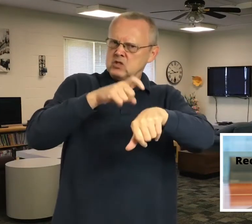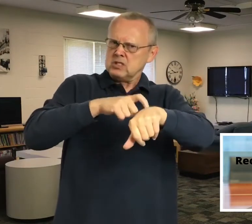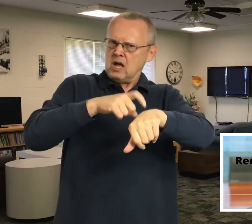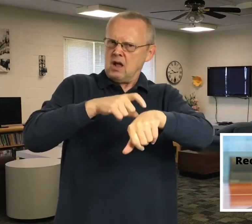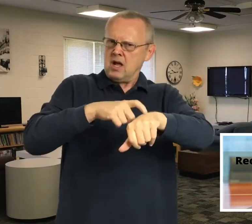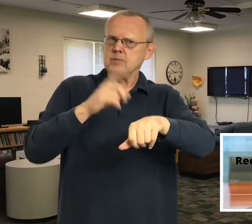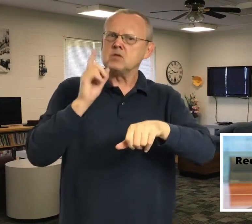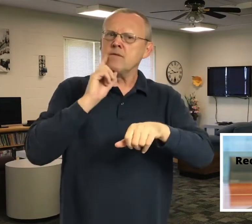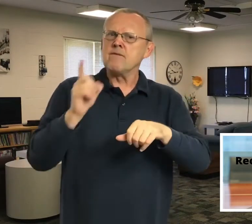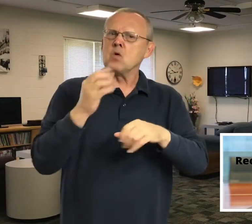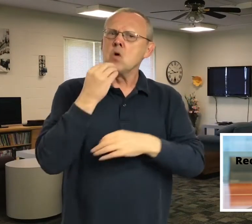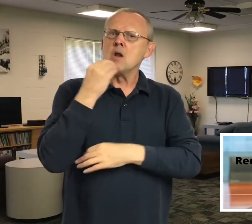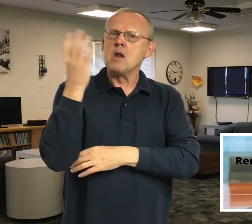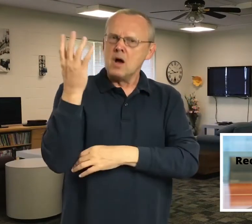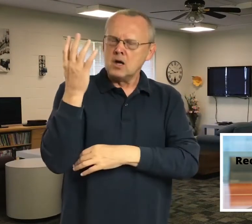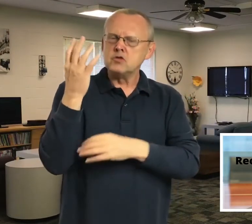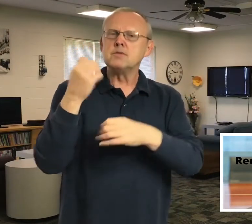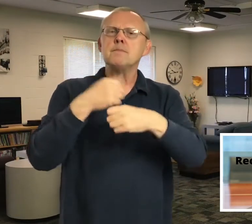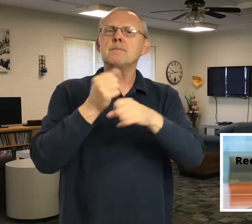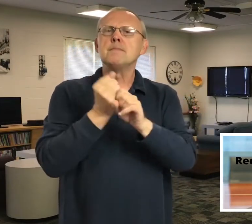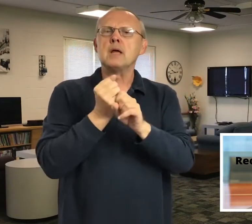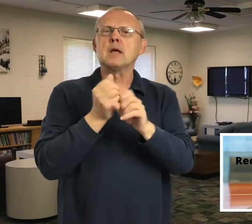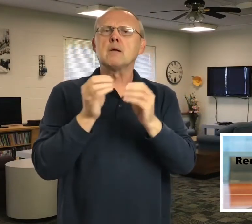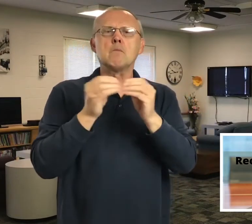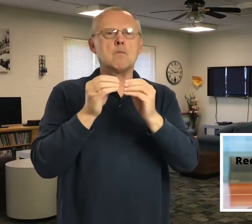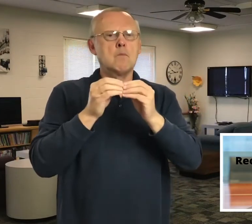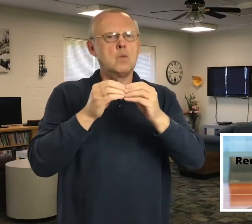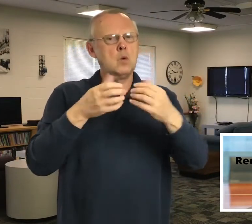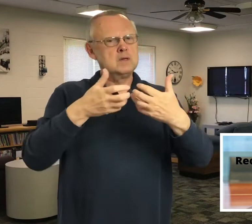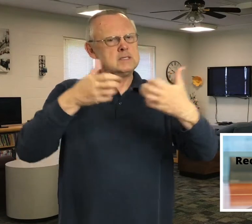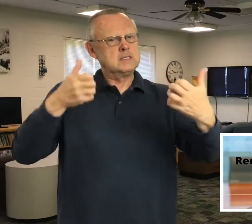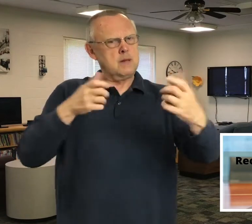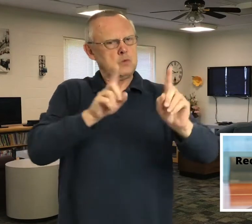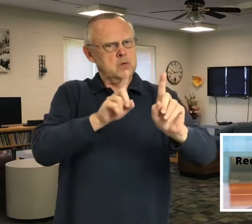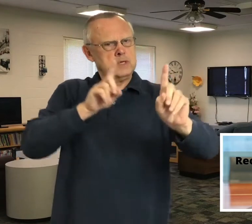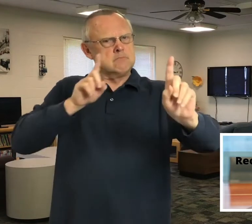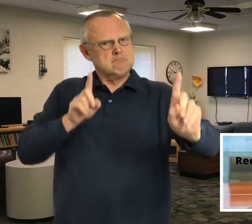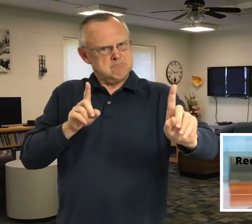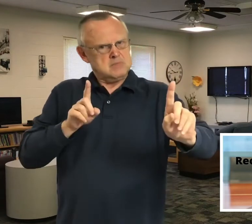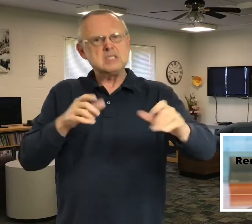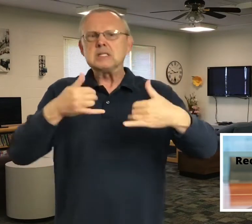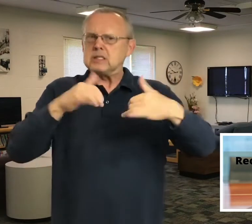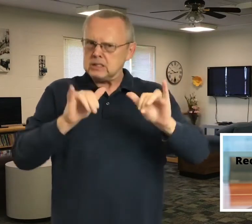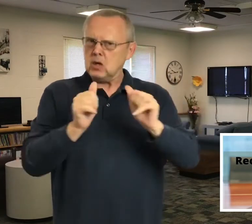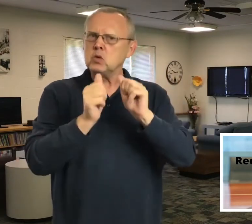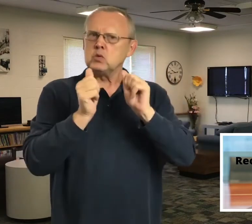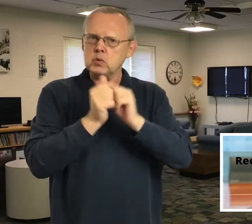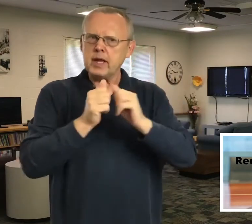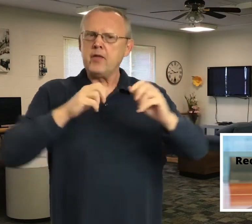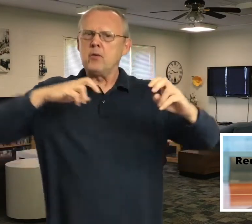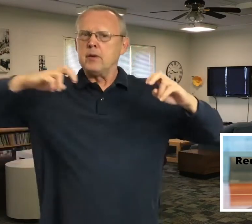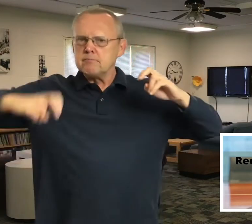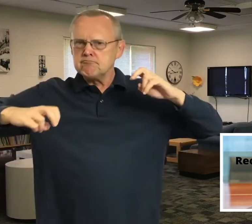This year we may set up different scheduled times for lunch to make sure students are socially distanced.